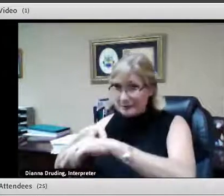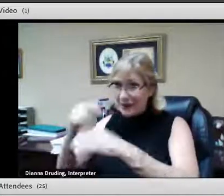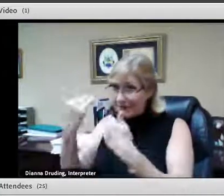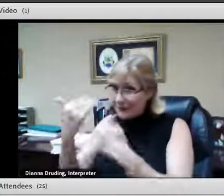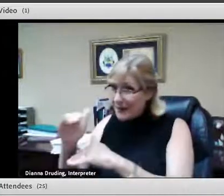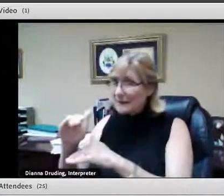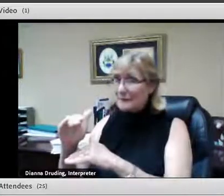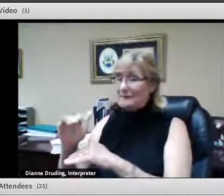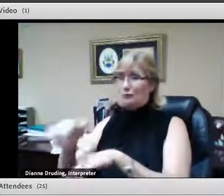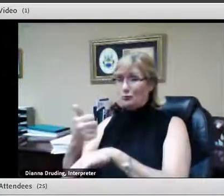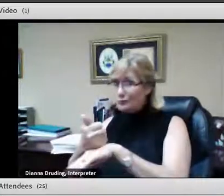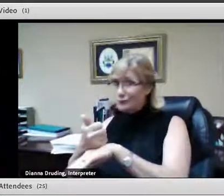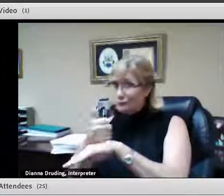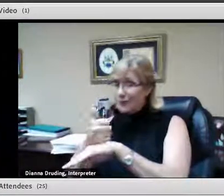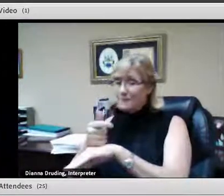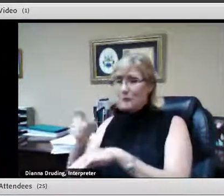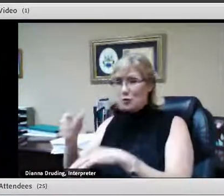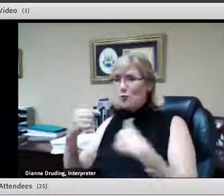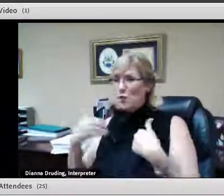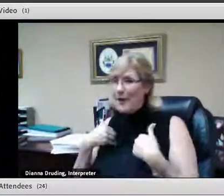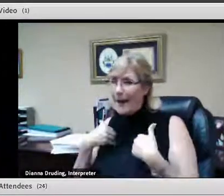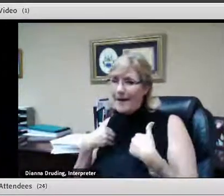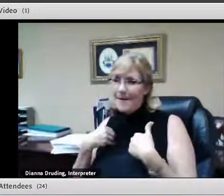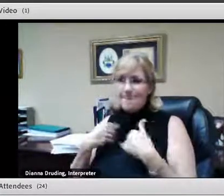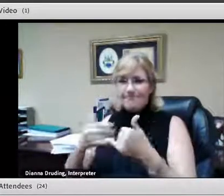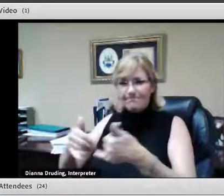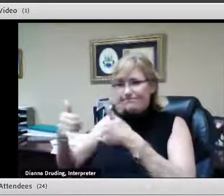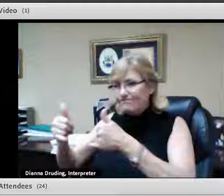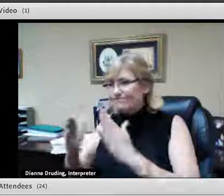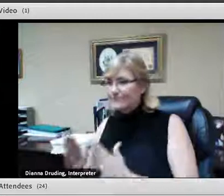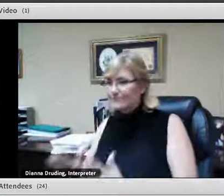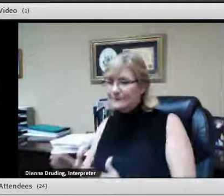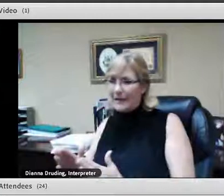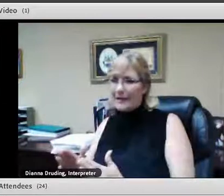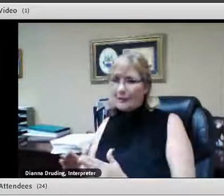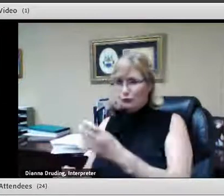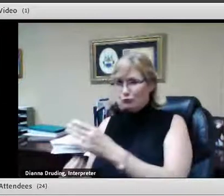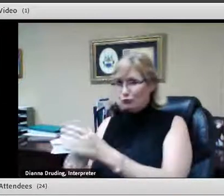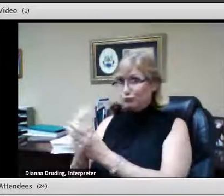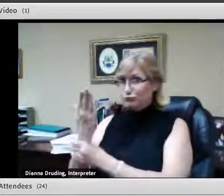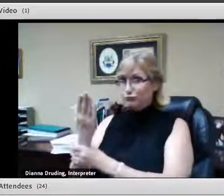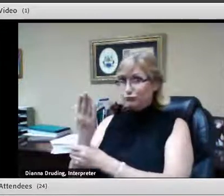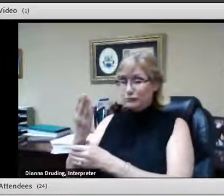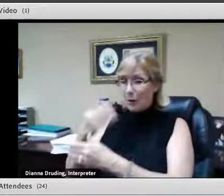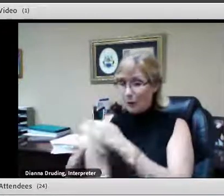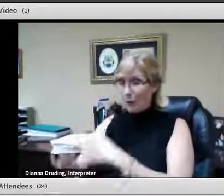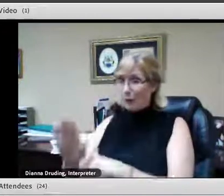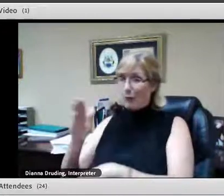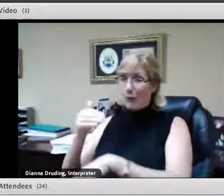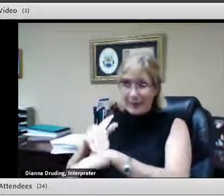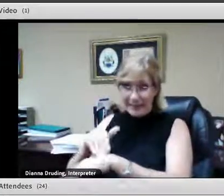You can have characters or players respawn. So, after a certain amount of time, they can be reborn.